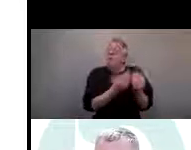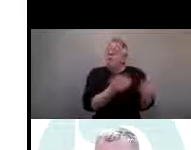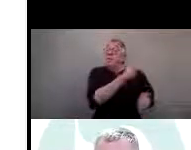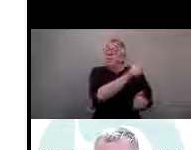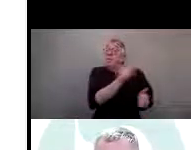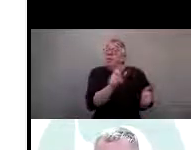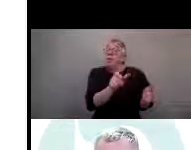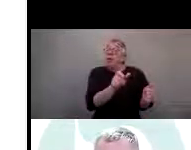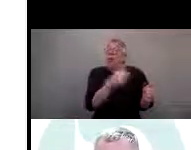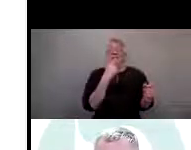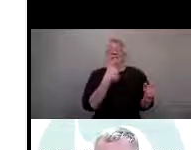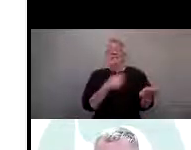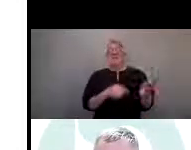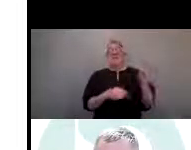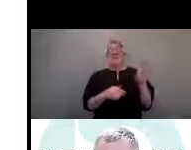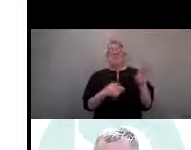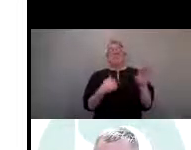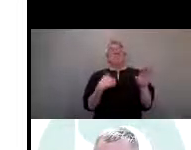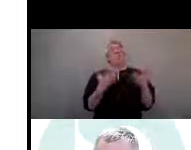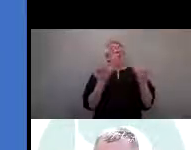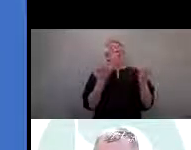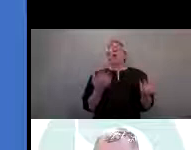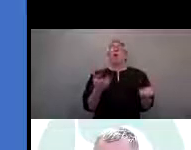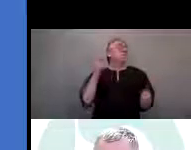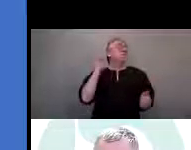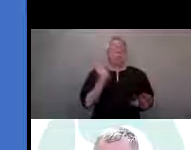do not qualify for cochlear implant or choose not to go